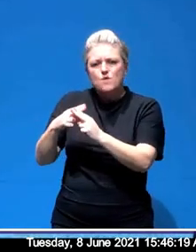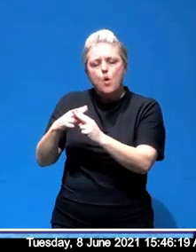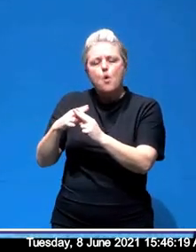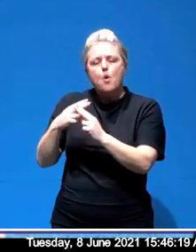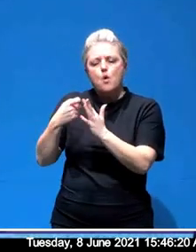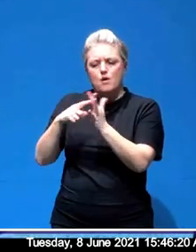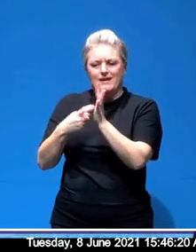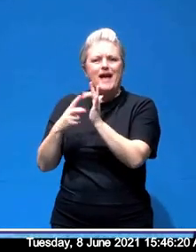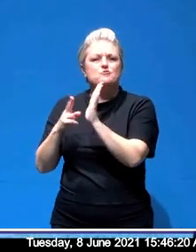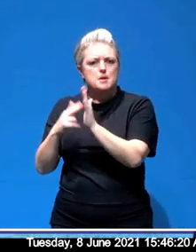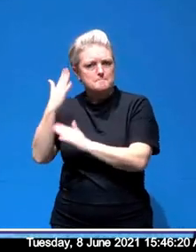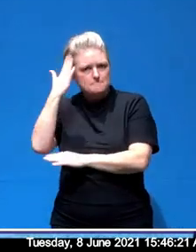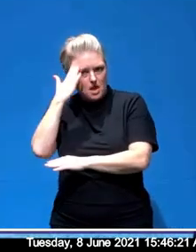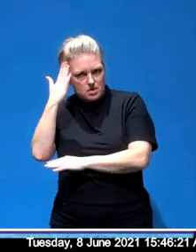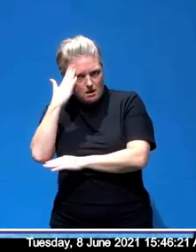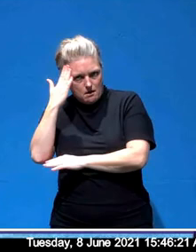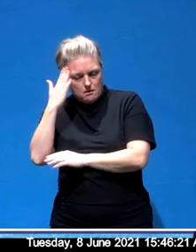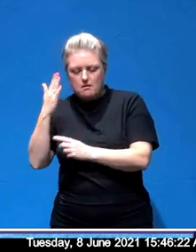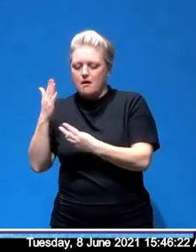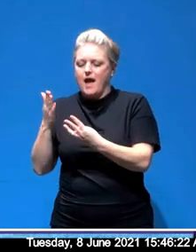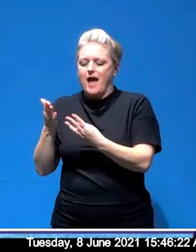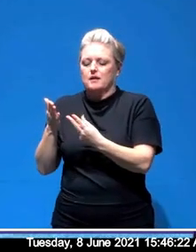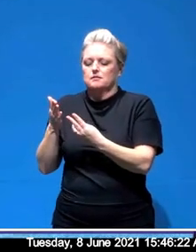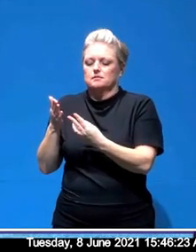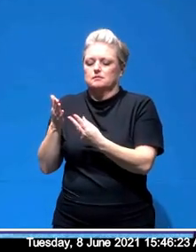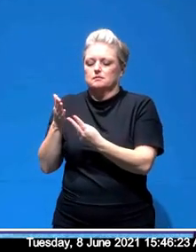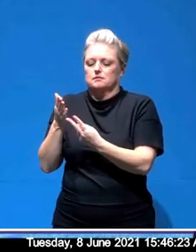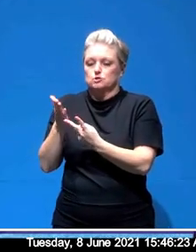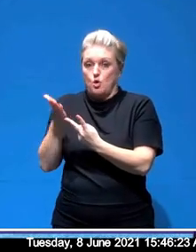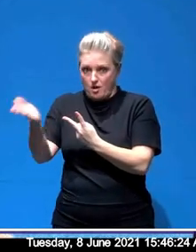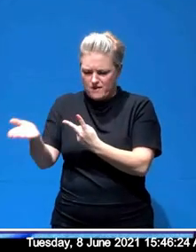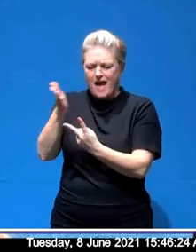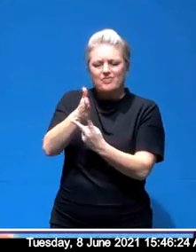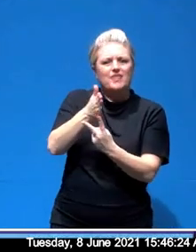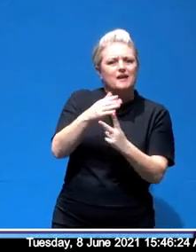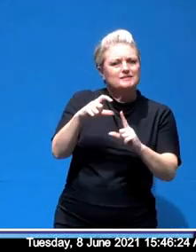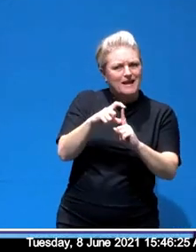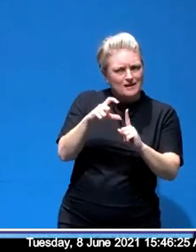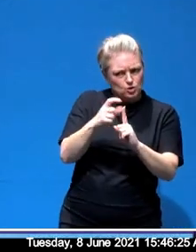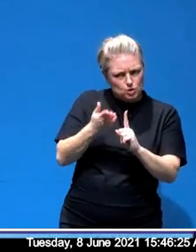I think we heard from Karen this morning that there was slightly less than that accepted.